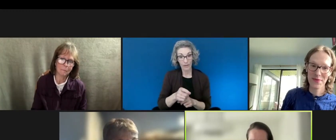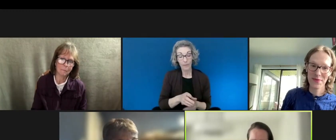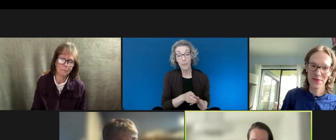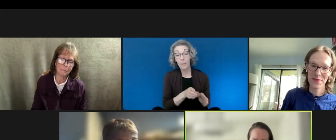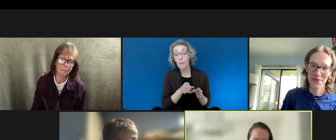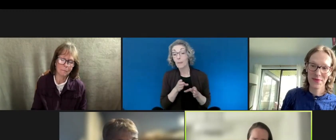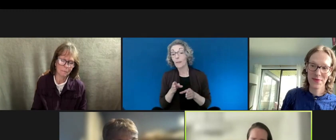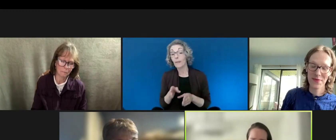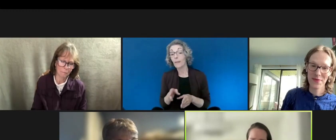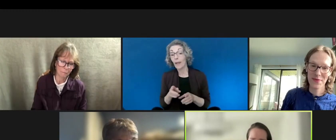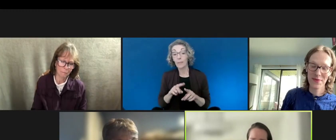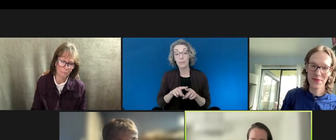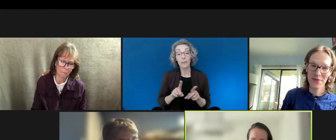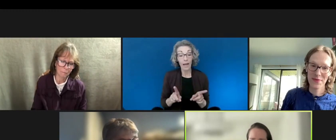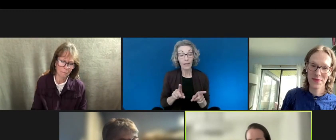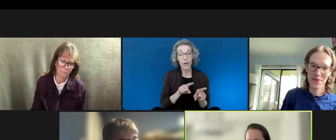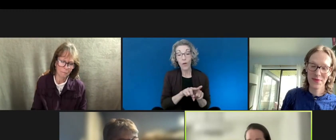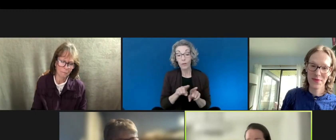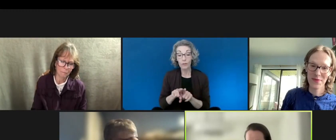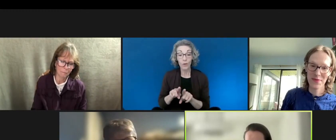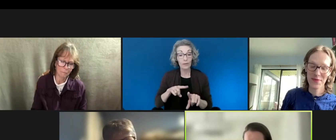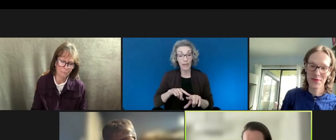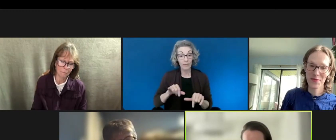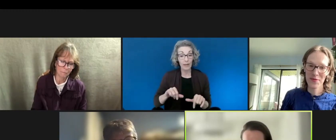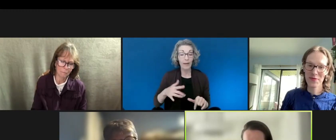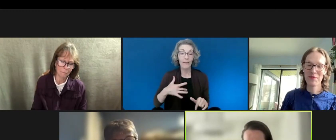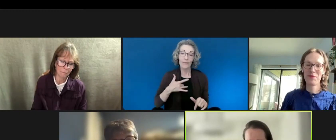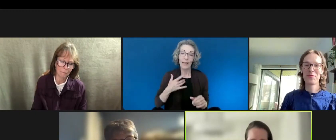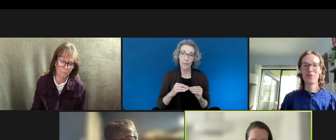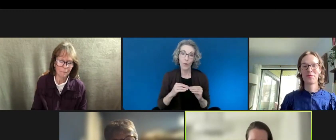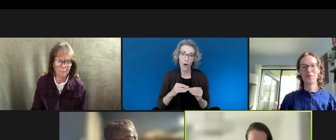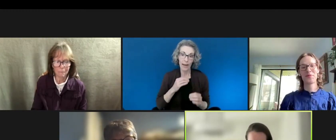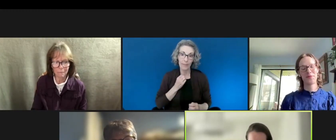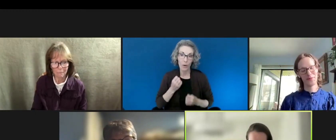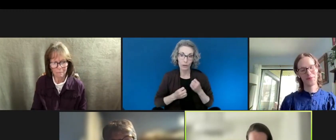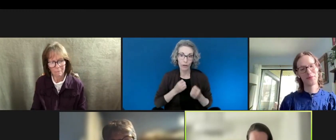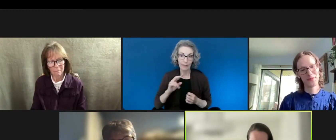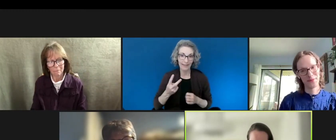it's also so it felt more emotional and more difficult,